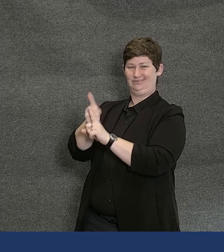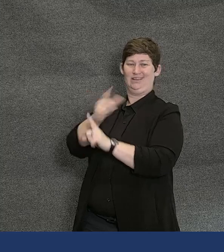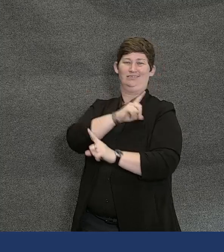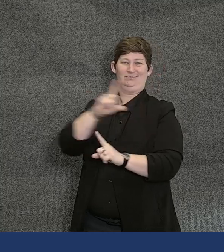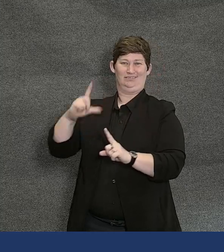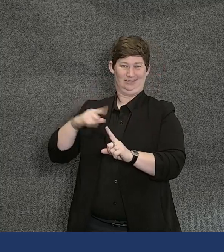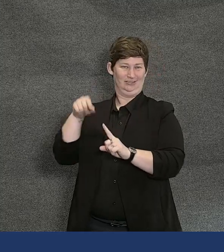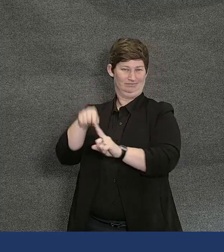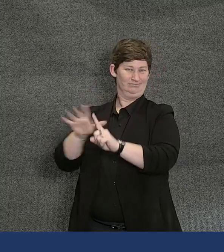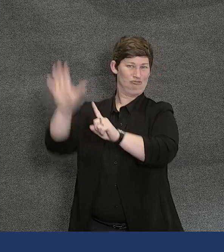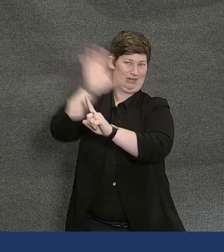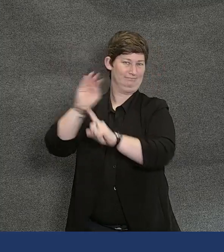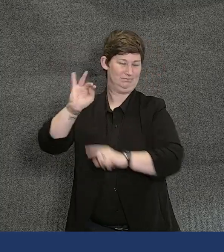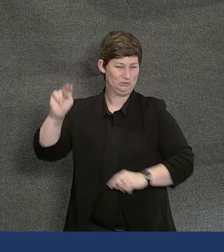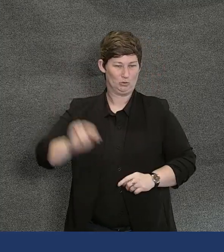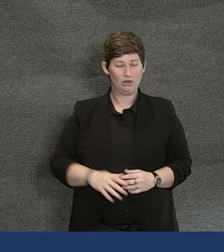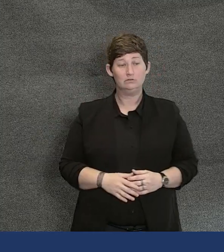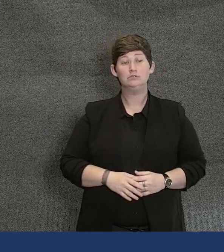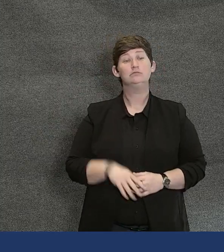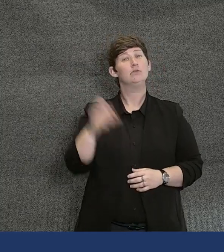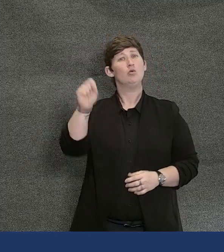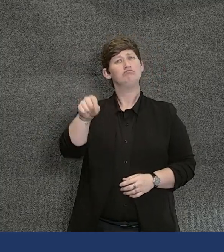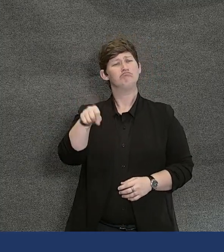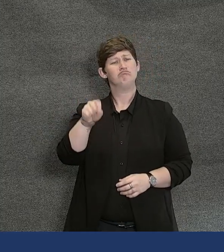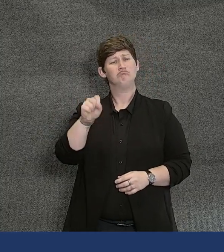is that would be my aspiration that we provide